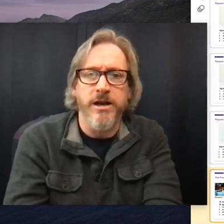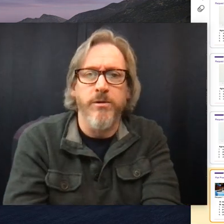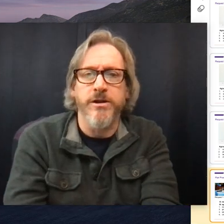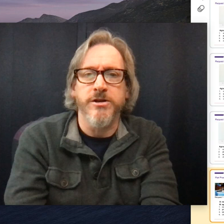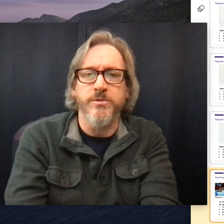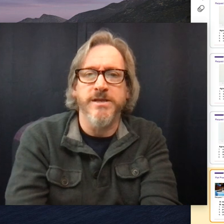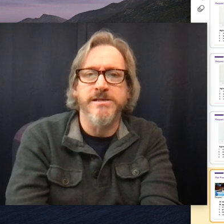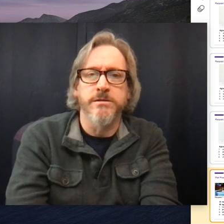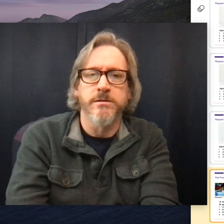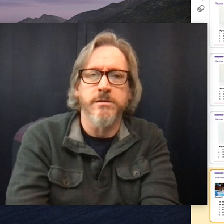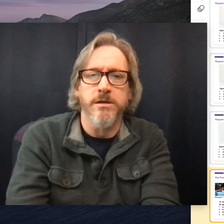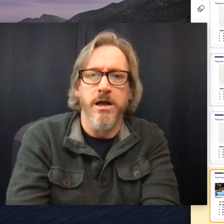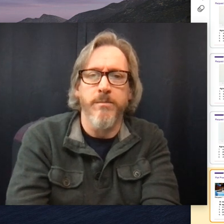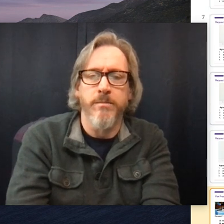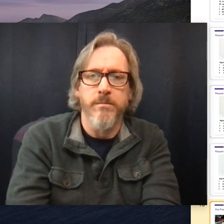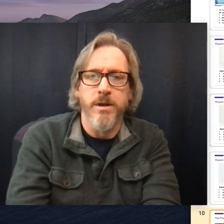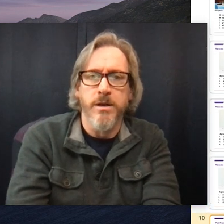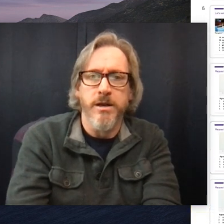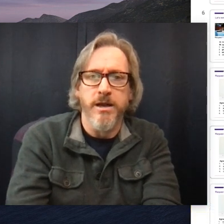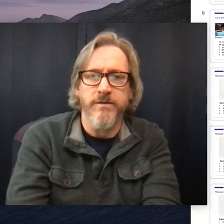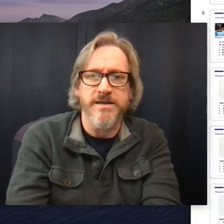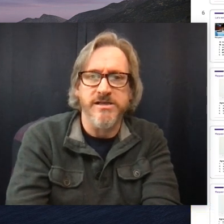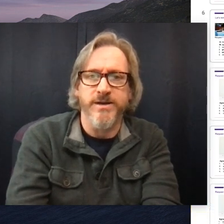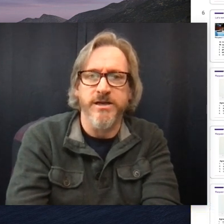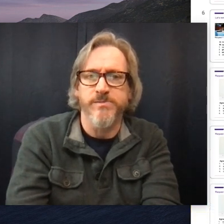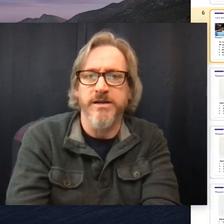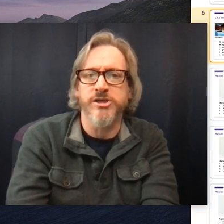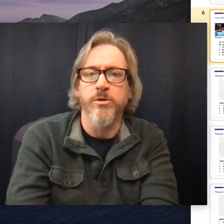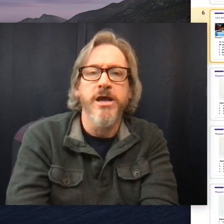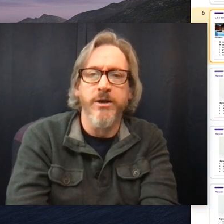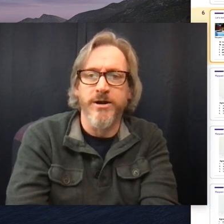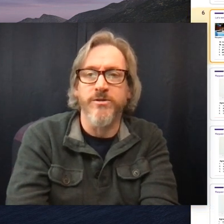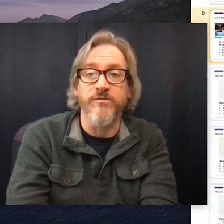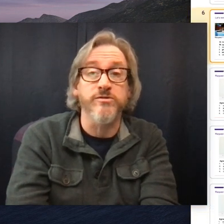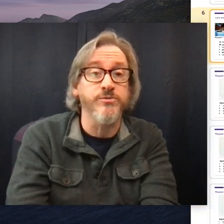and I wanted to do this um in the text so I can explain it so here we are with the first